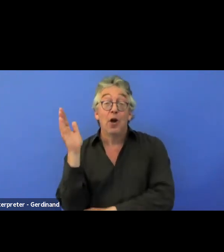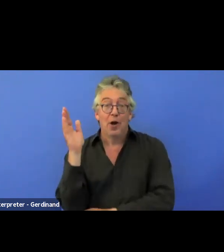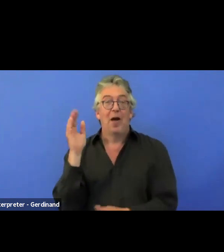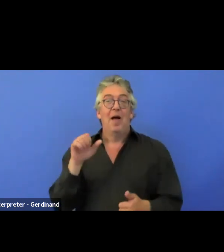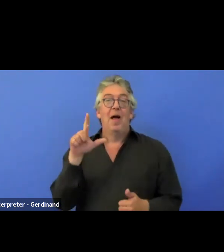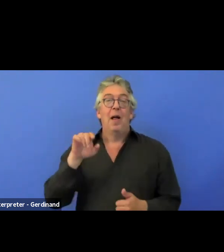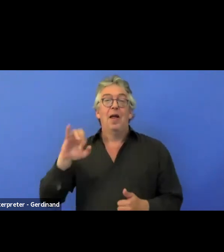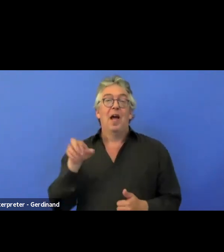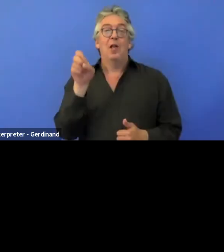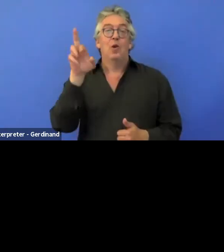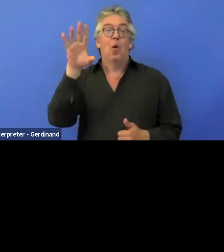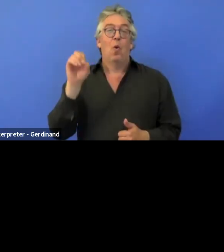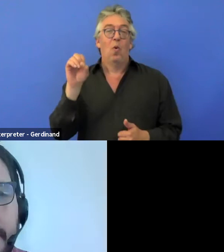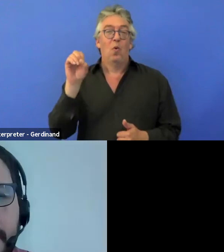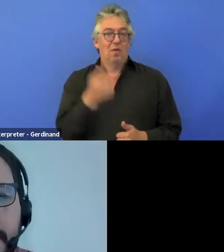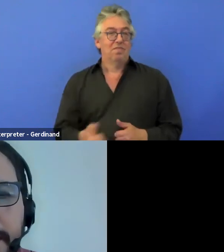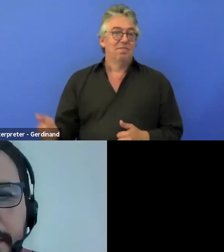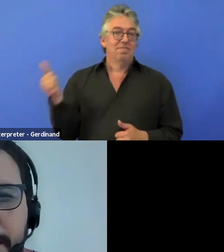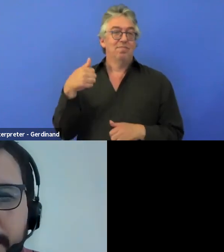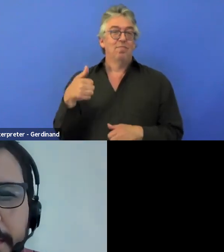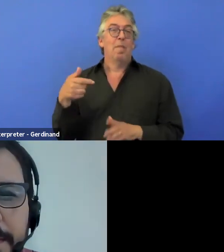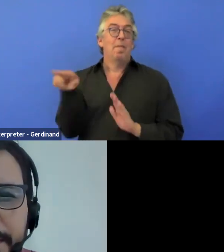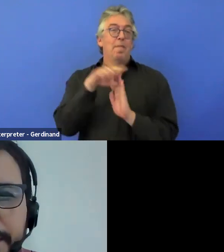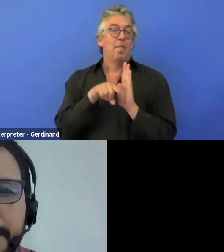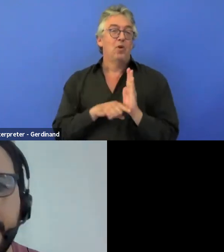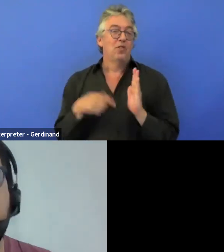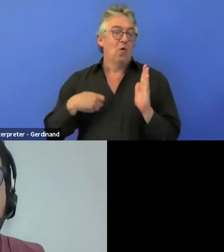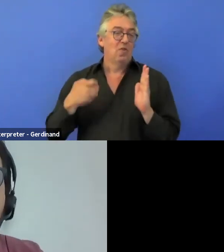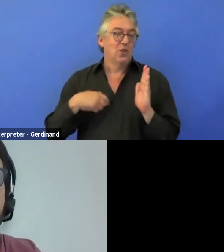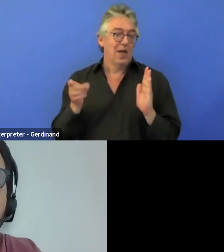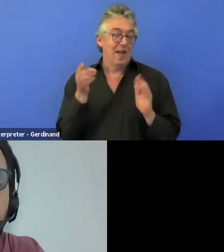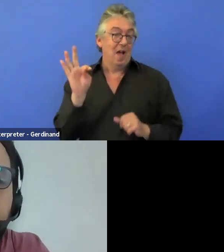Our Head of policy who will introduce EDF's work on standardisation